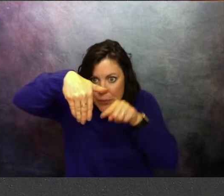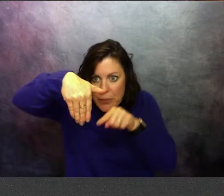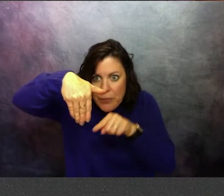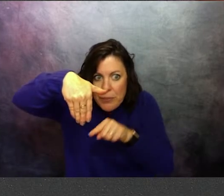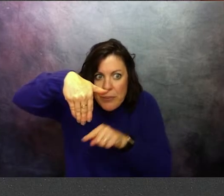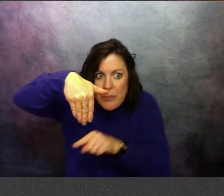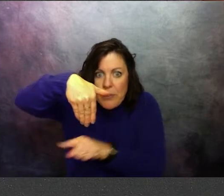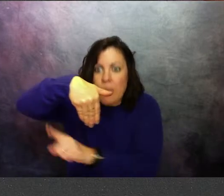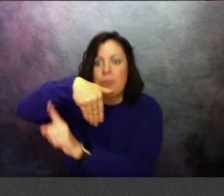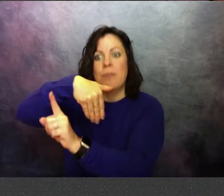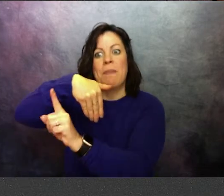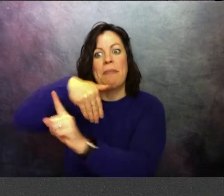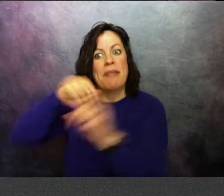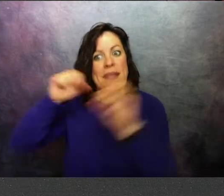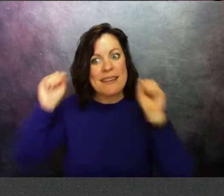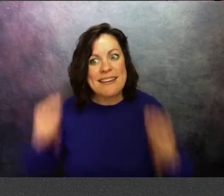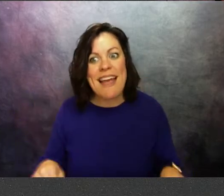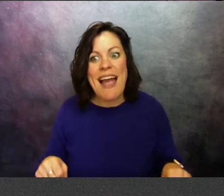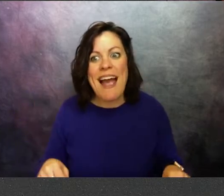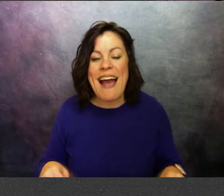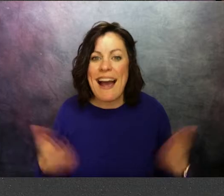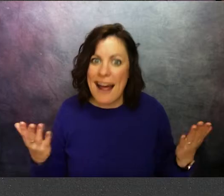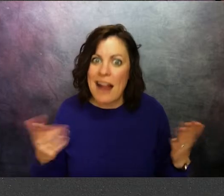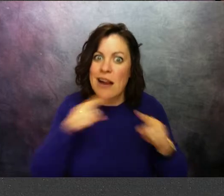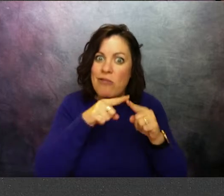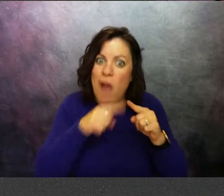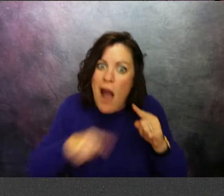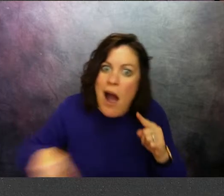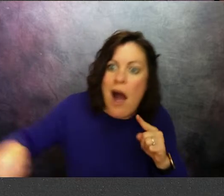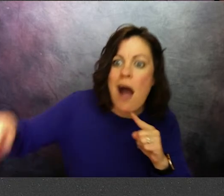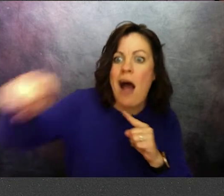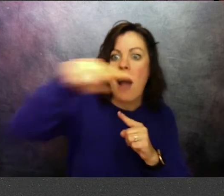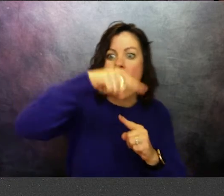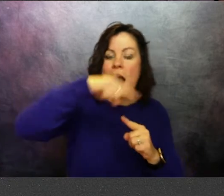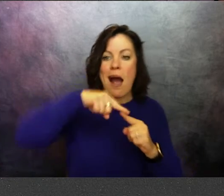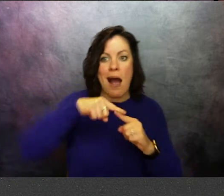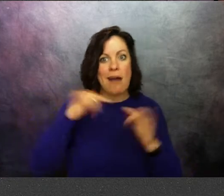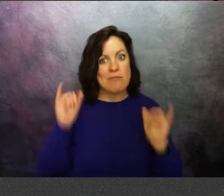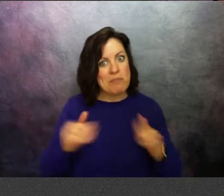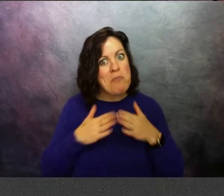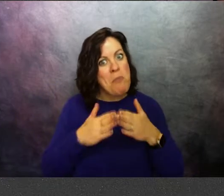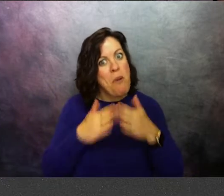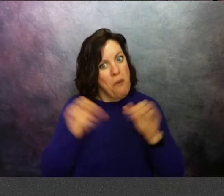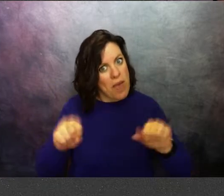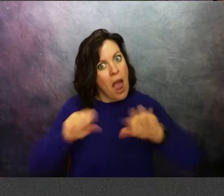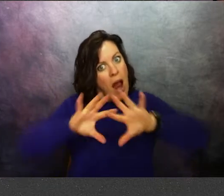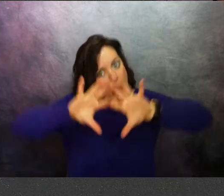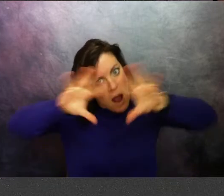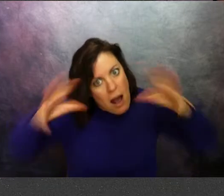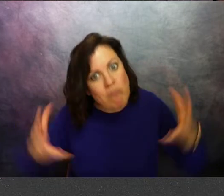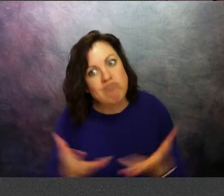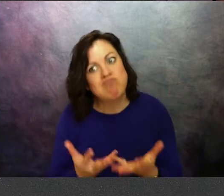back up and we could carry it right back where we started on a boat. Wouldn't that be interesting?